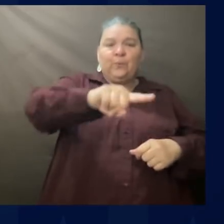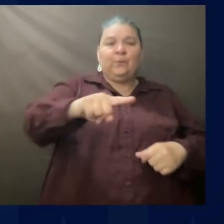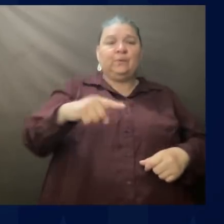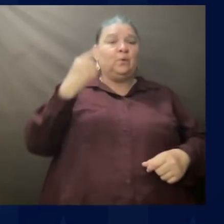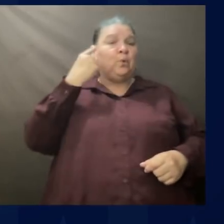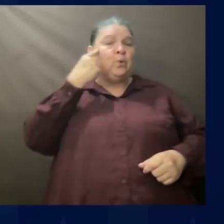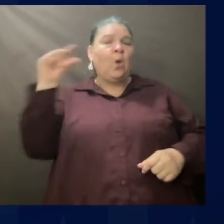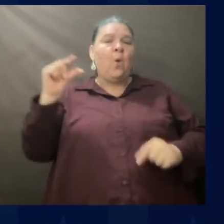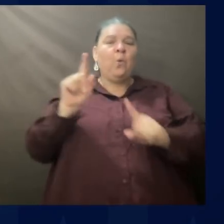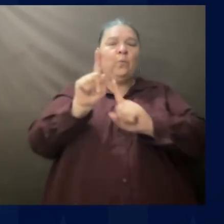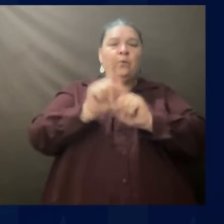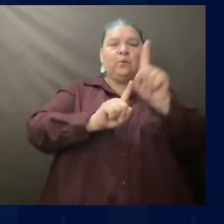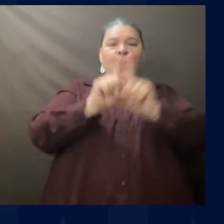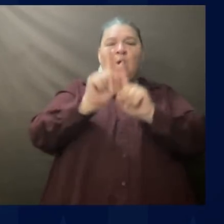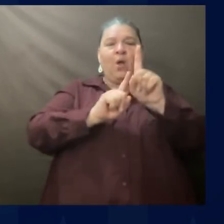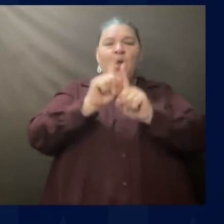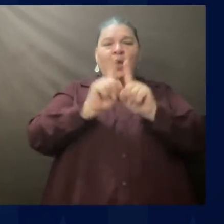you honor us with your presence.